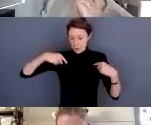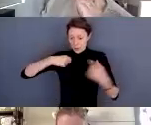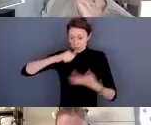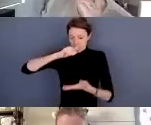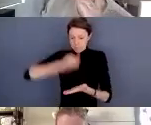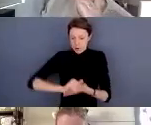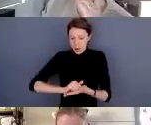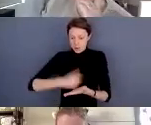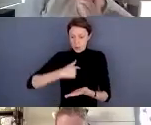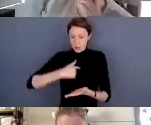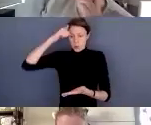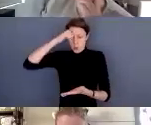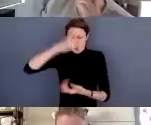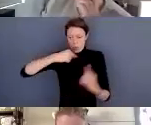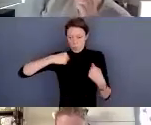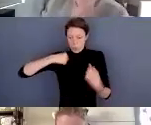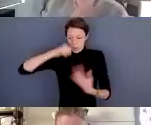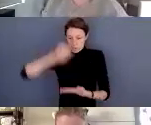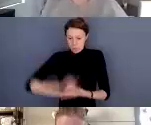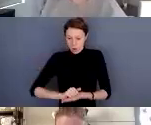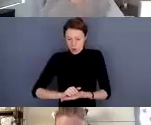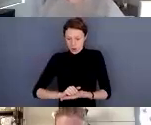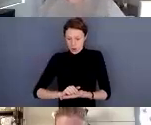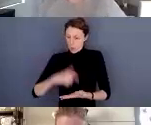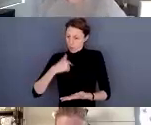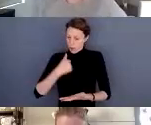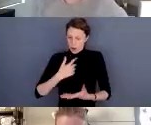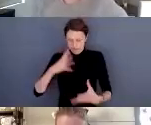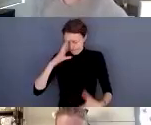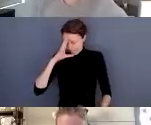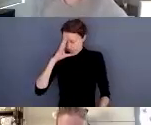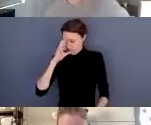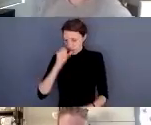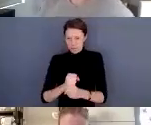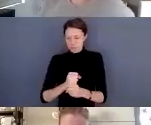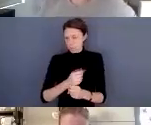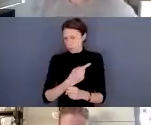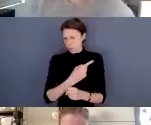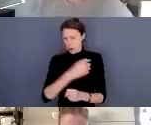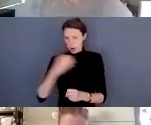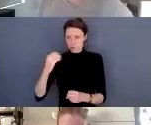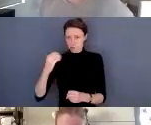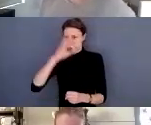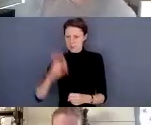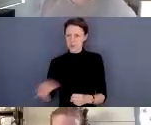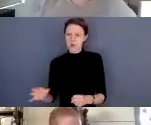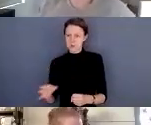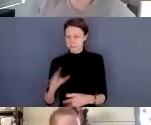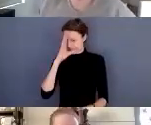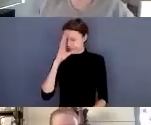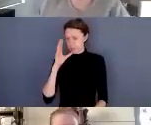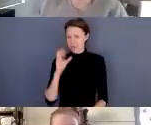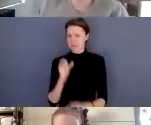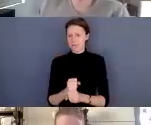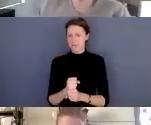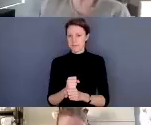rightly are so convinced of our world view, we go out there saying, you know, a lot of the time